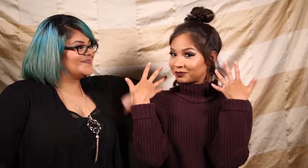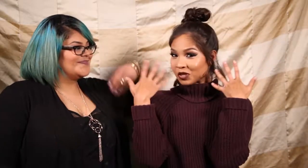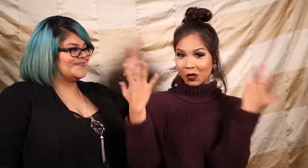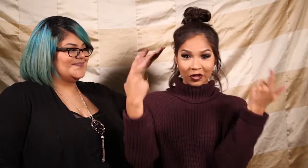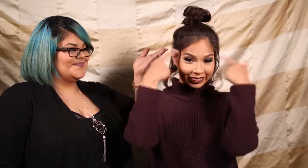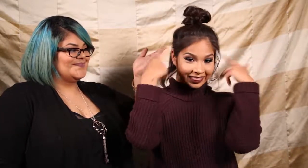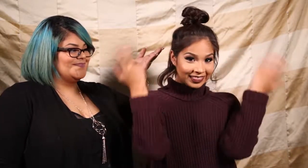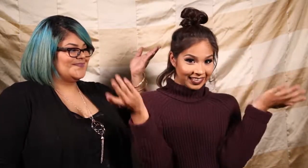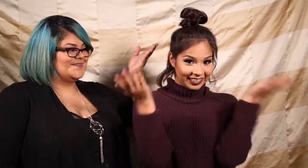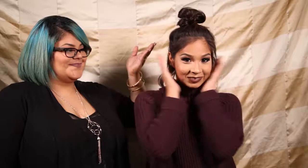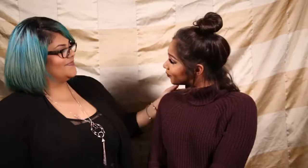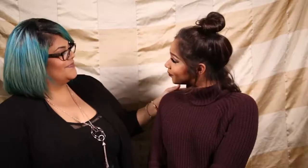WHAT DO YOU THINK?!?